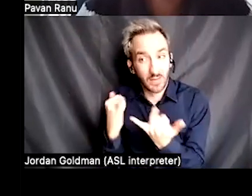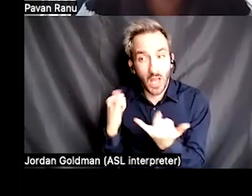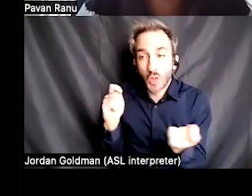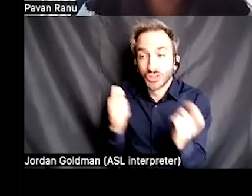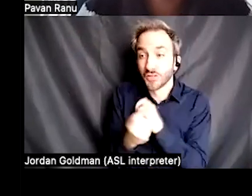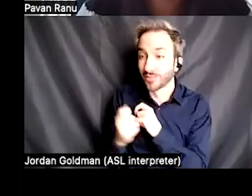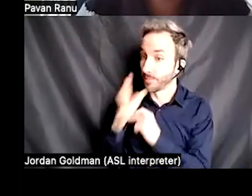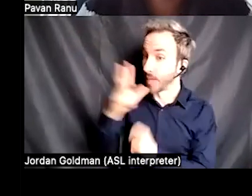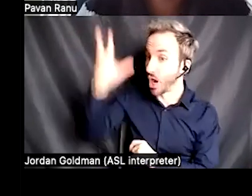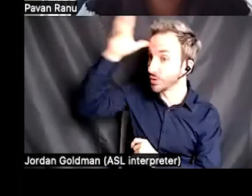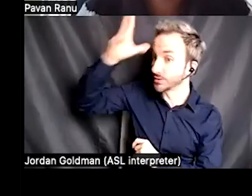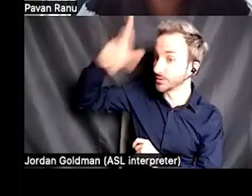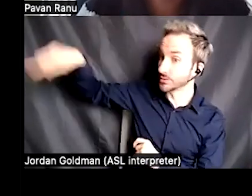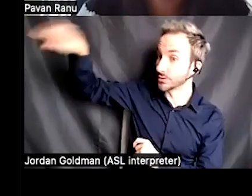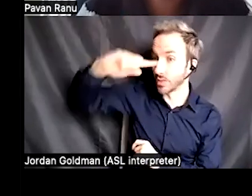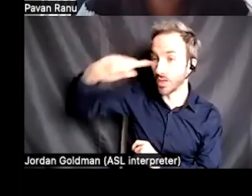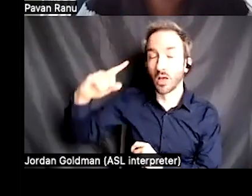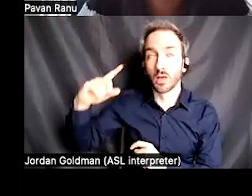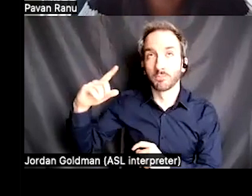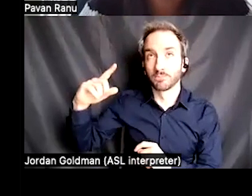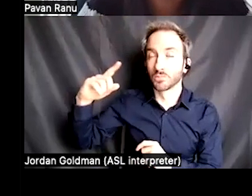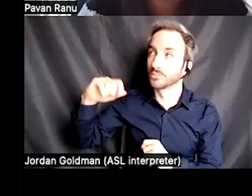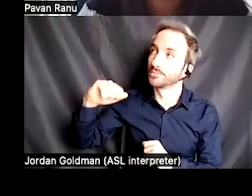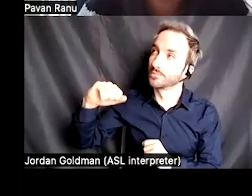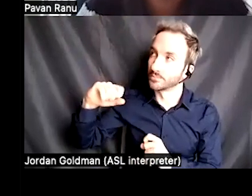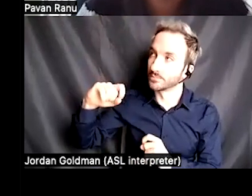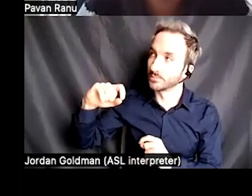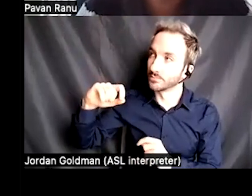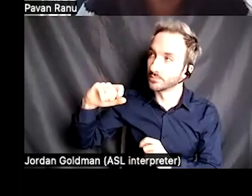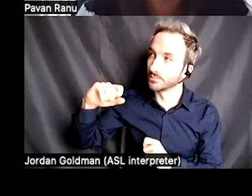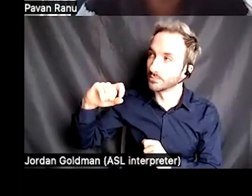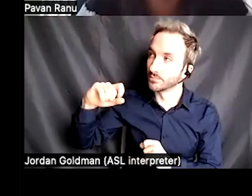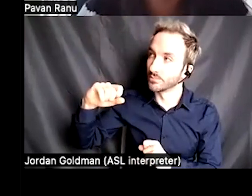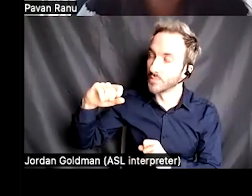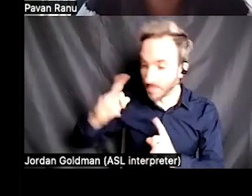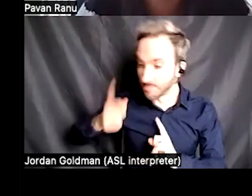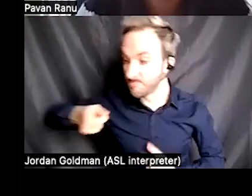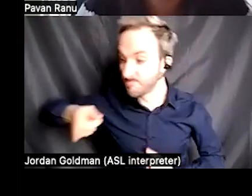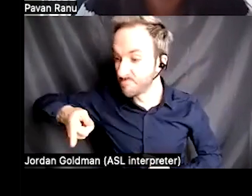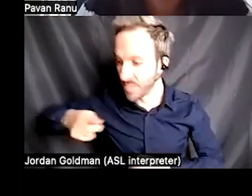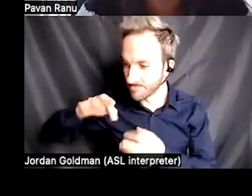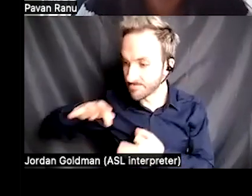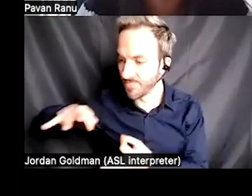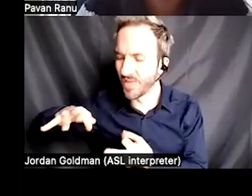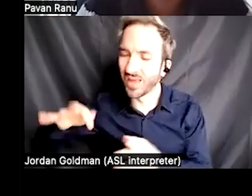parents to ease that pressure and they don't have to be perfect. It's about embracing imperfectness,